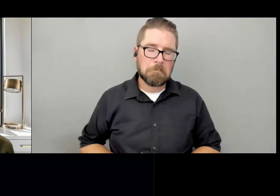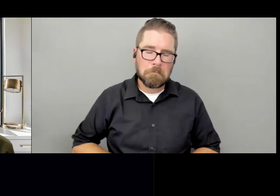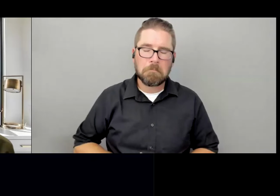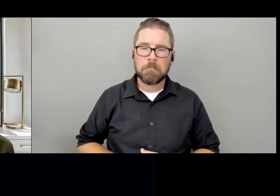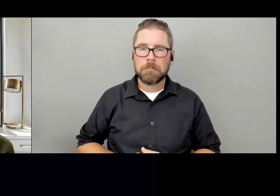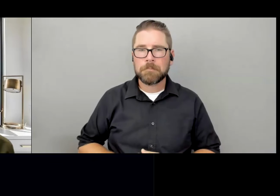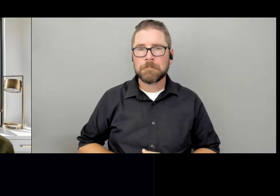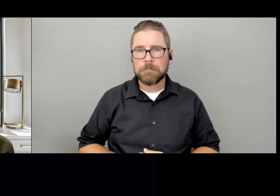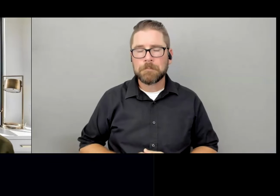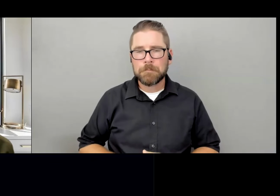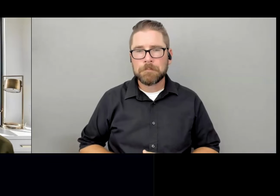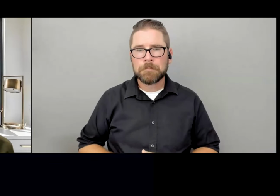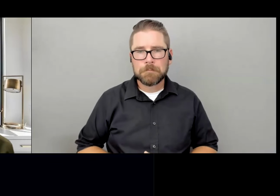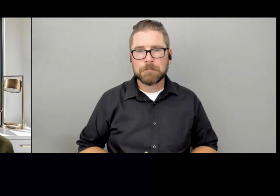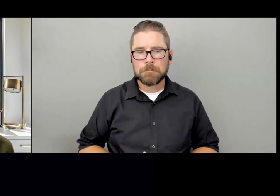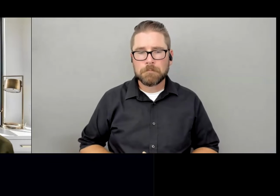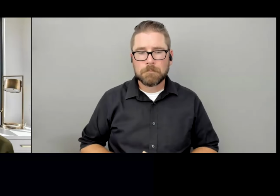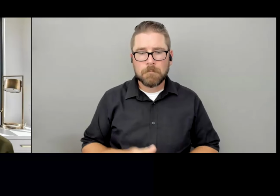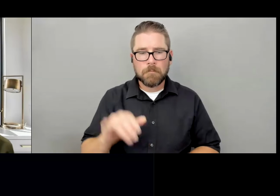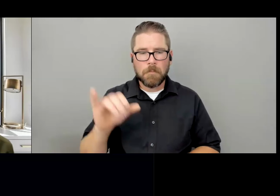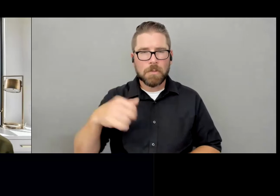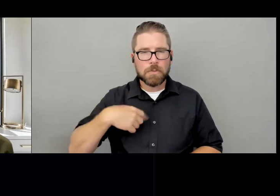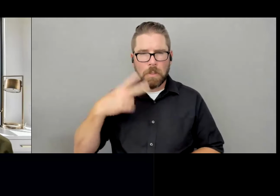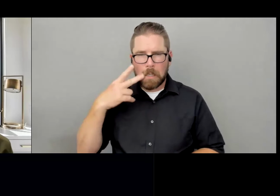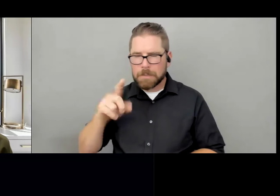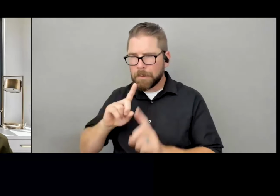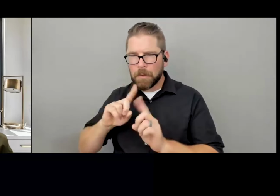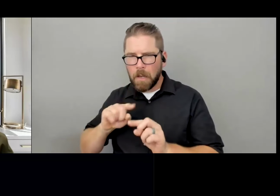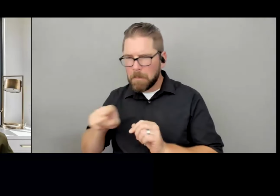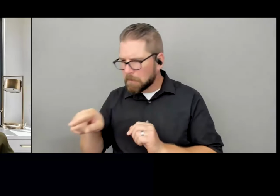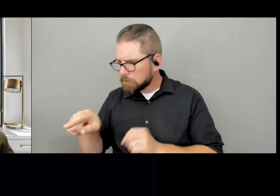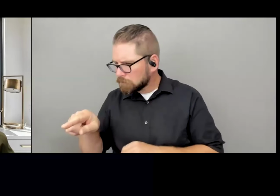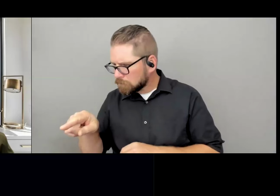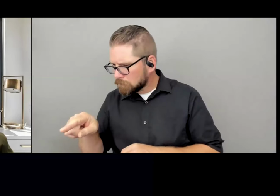Yeah. And I saw, you know, some people wrote that's where you at already.